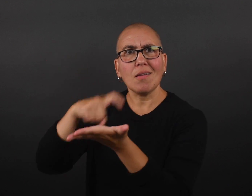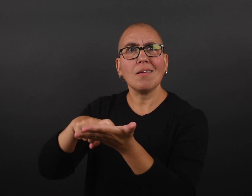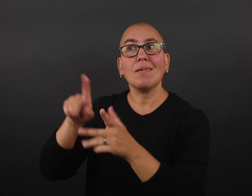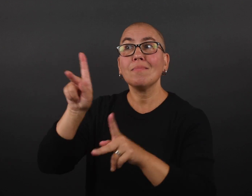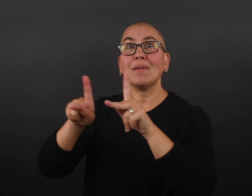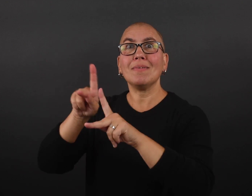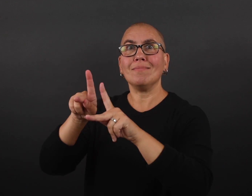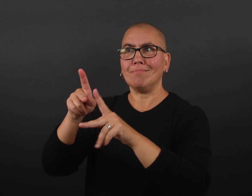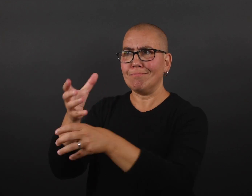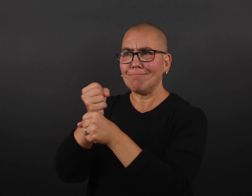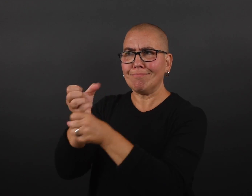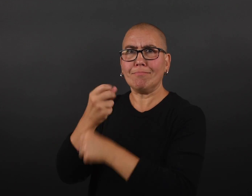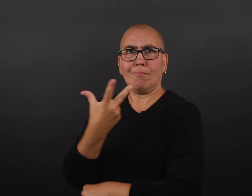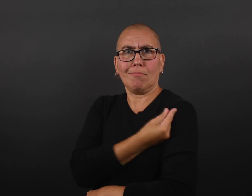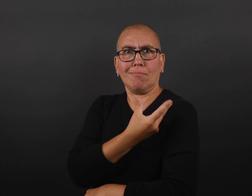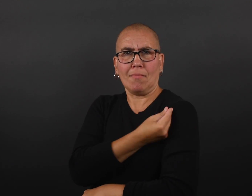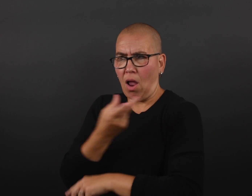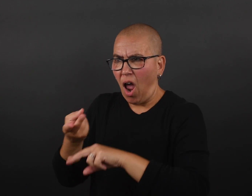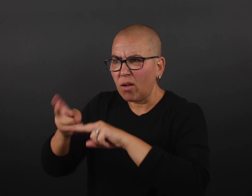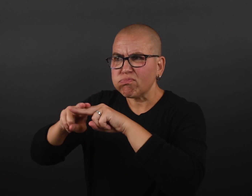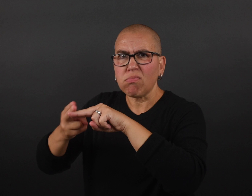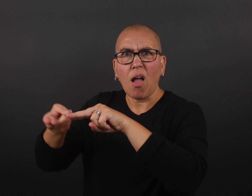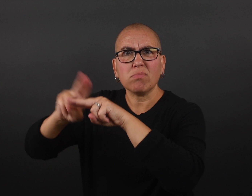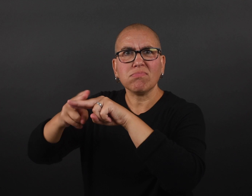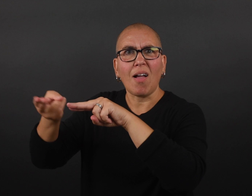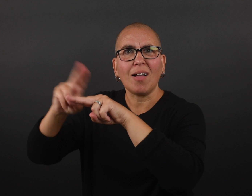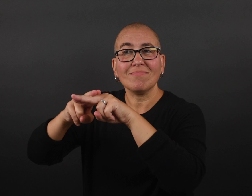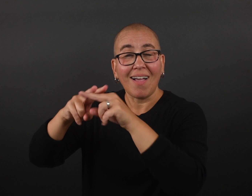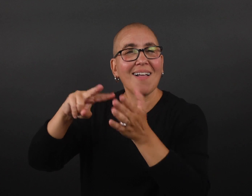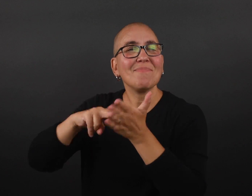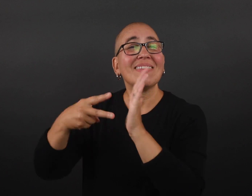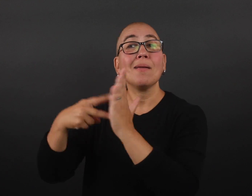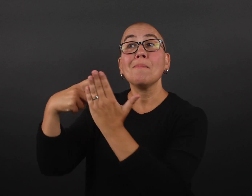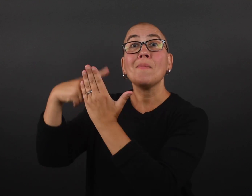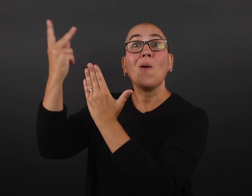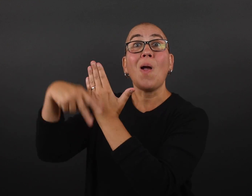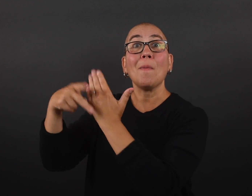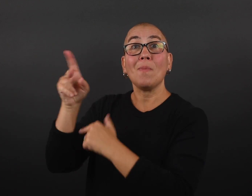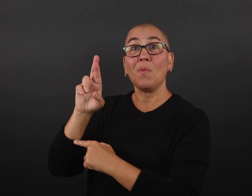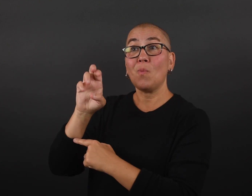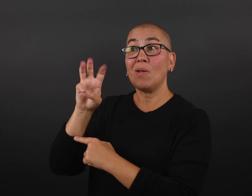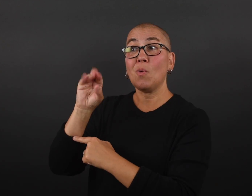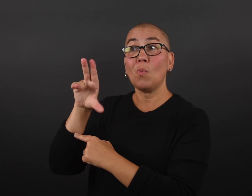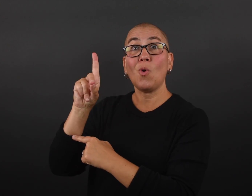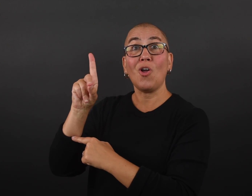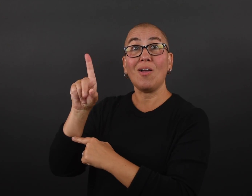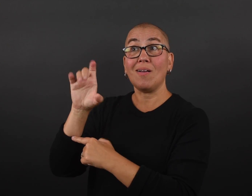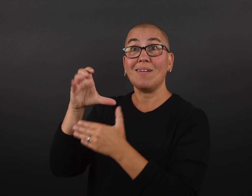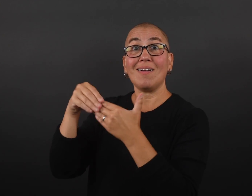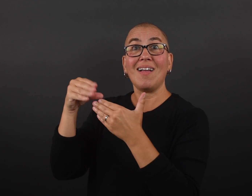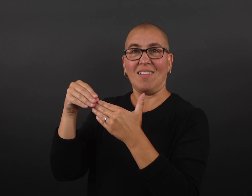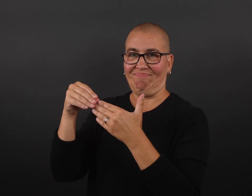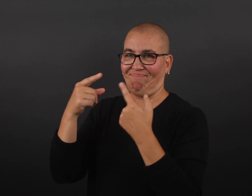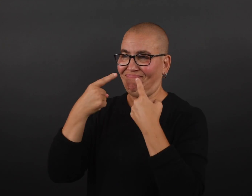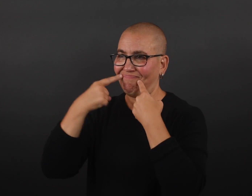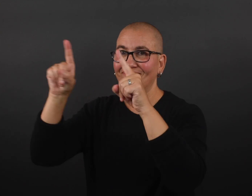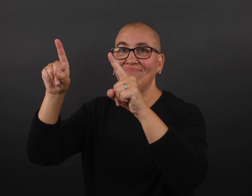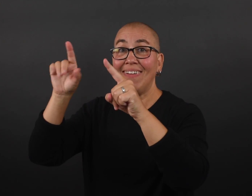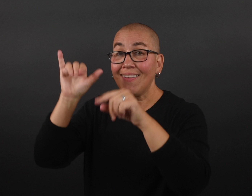first dose vaccination rate has increased 129% over the last month. Minnesotans 12 and older who get their first COVID-19 shot through August 22 can visit mn.gov/covid19/100 to receive their reward Following two weeks of high demand and a rising statewide vaccination rate, Governor Tim Walz